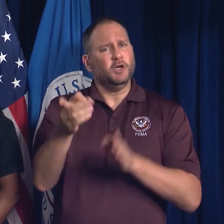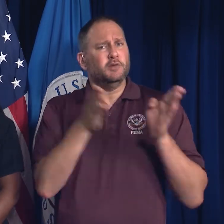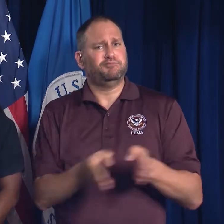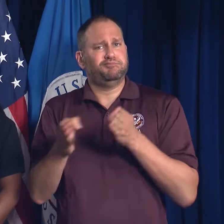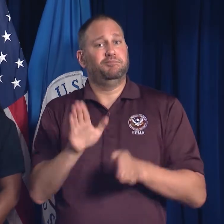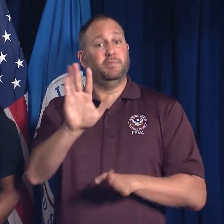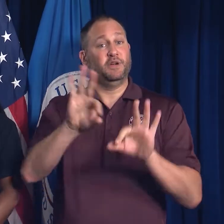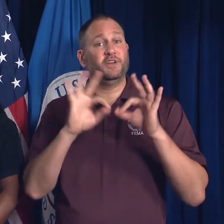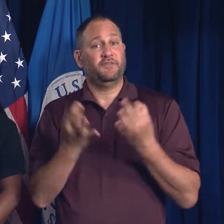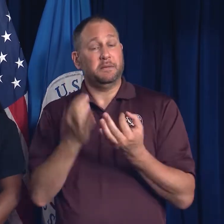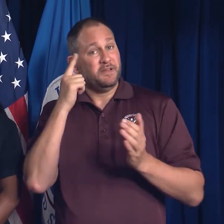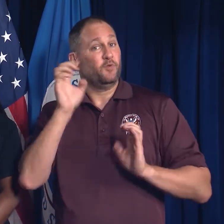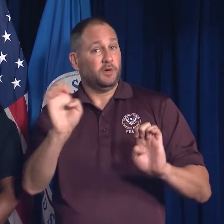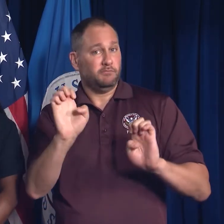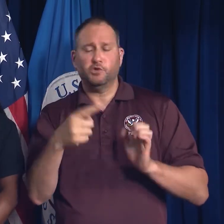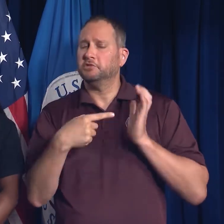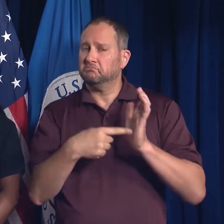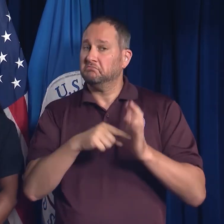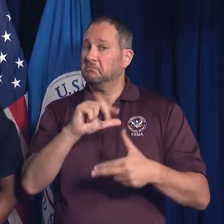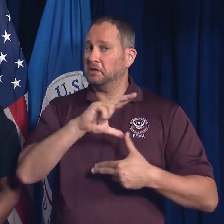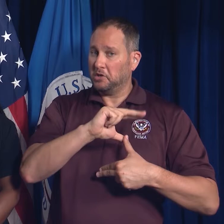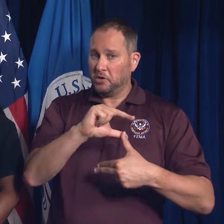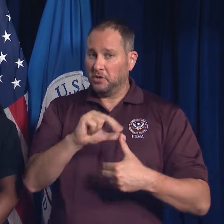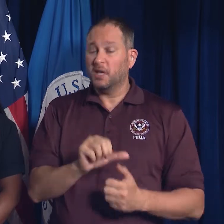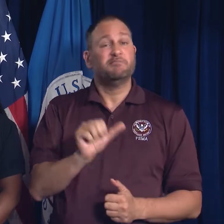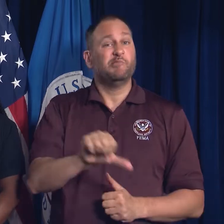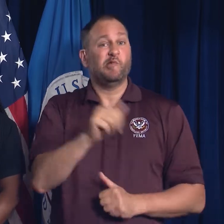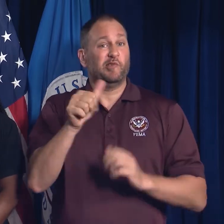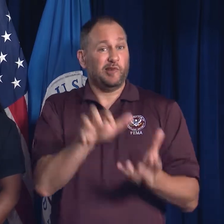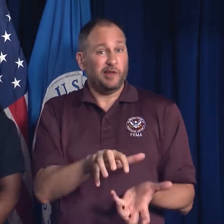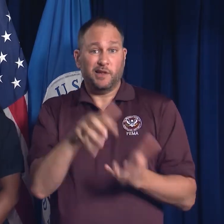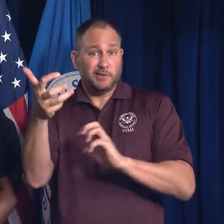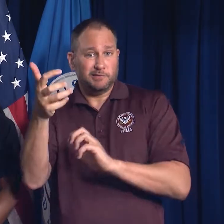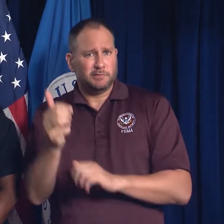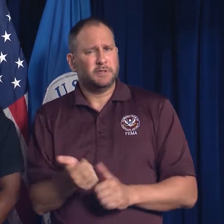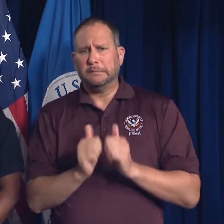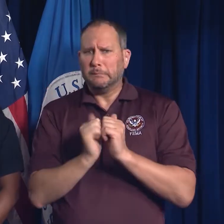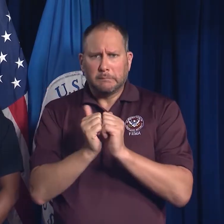you can prepare your family for emergencies like a hurricane or other natural disaster